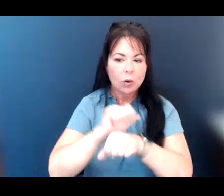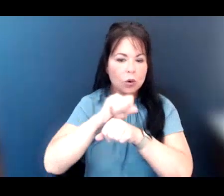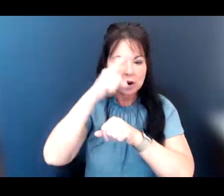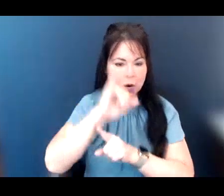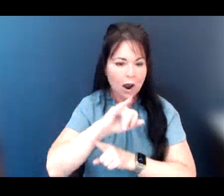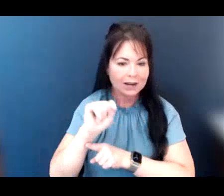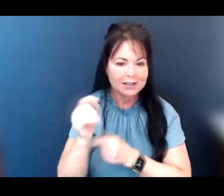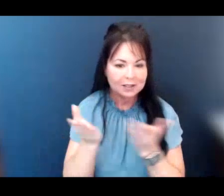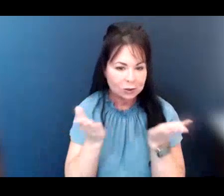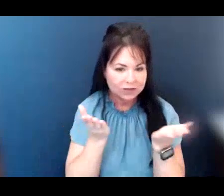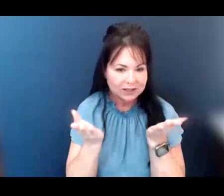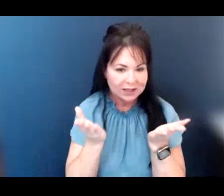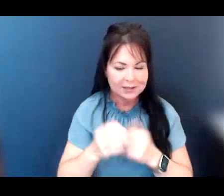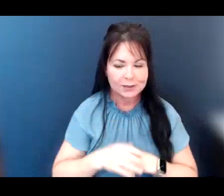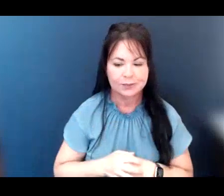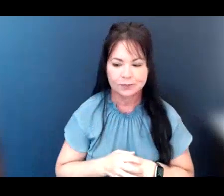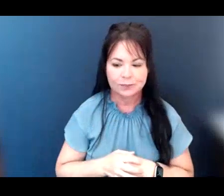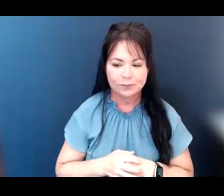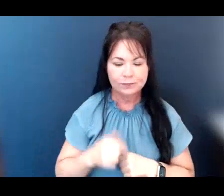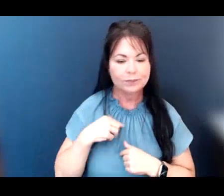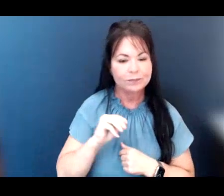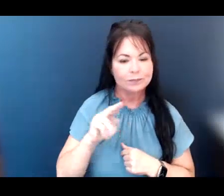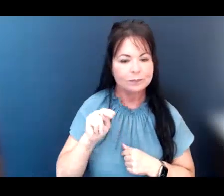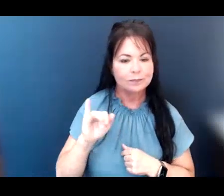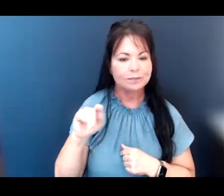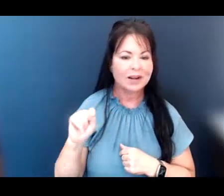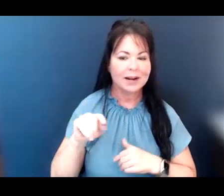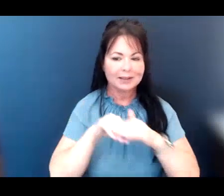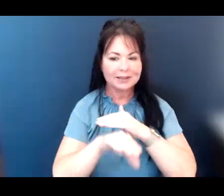I am the MN-ITS-side digital accessibility coordinator for the agency.